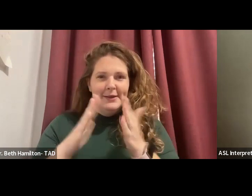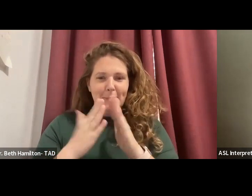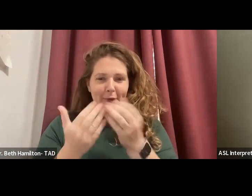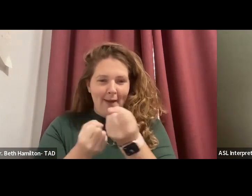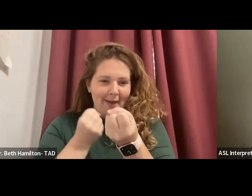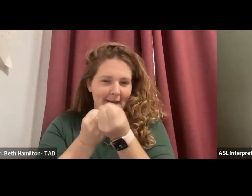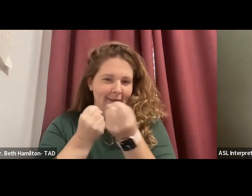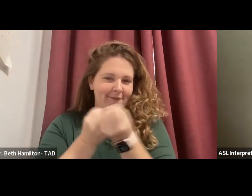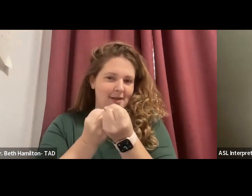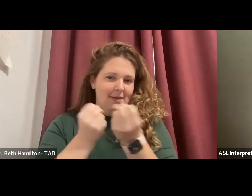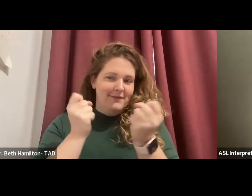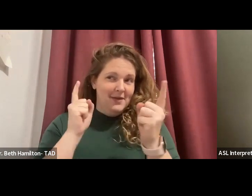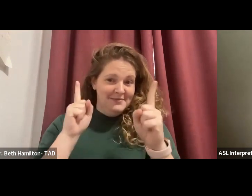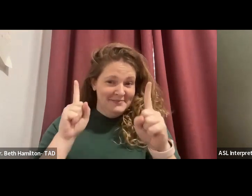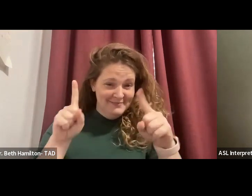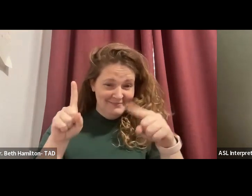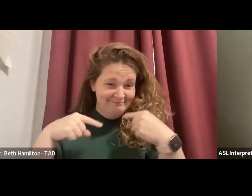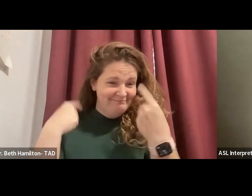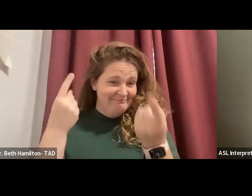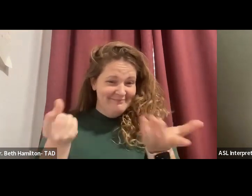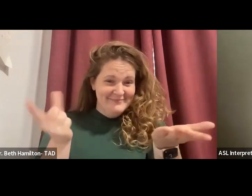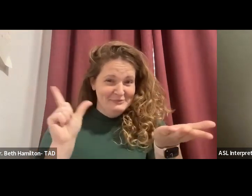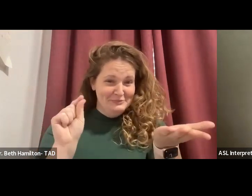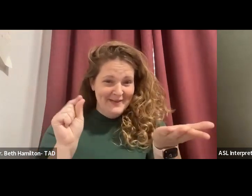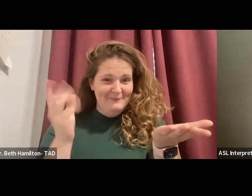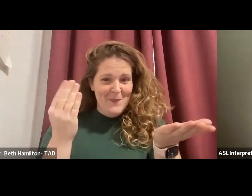Hi. My name is Dr. Beth